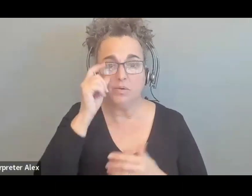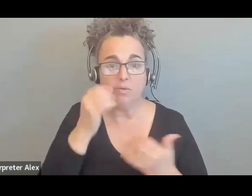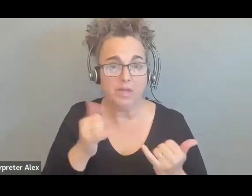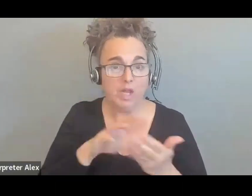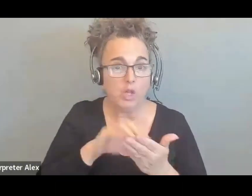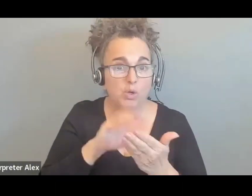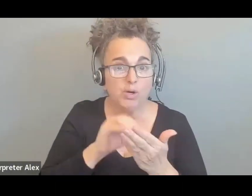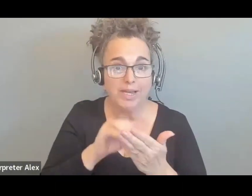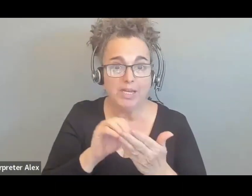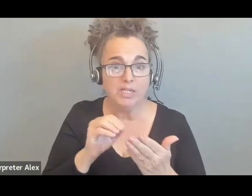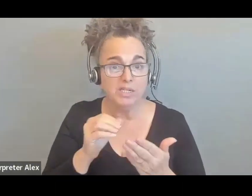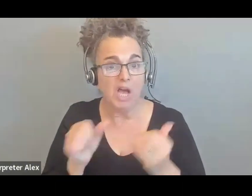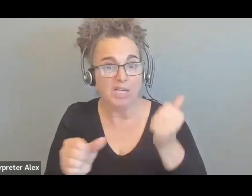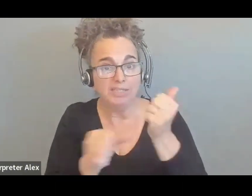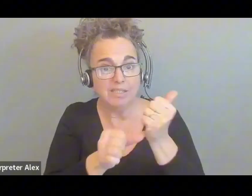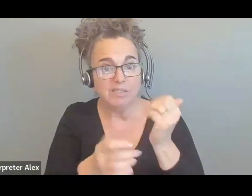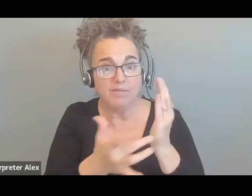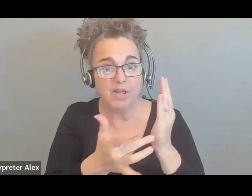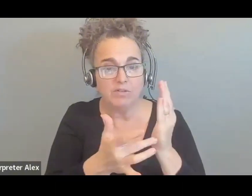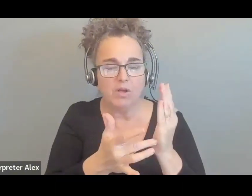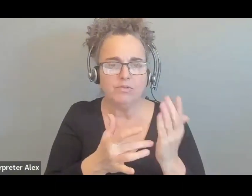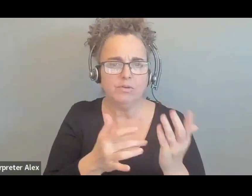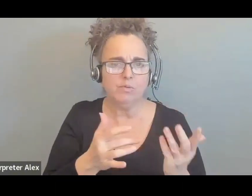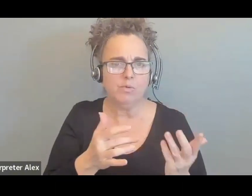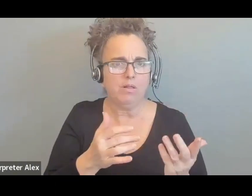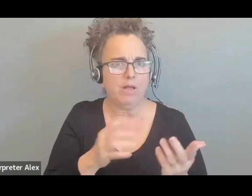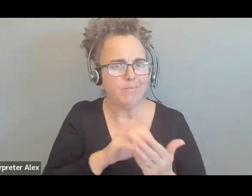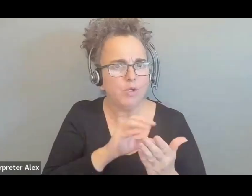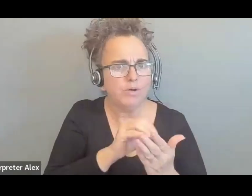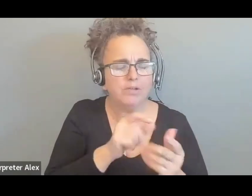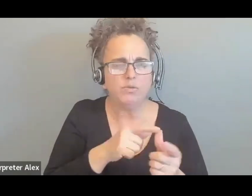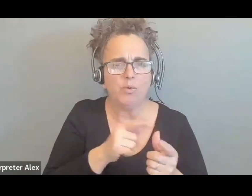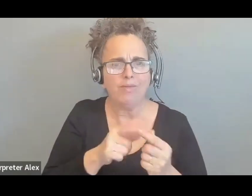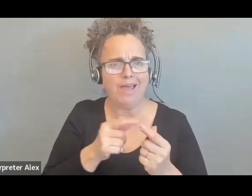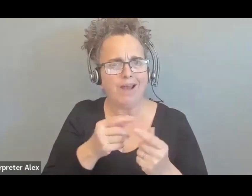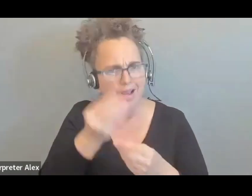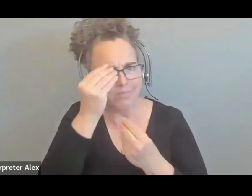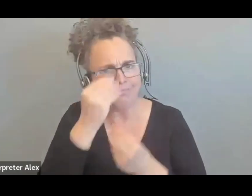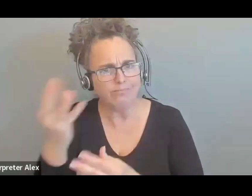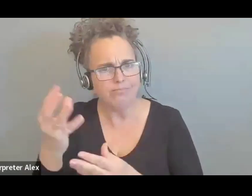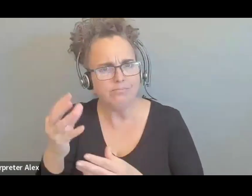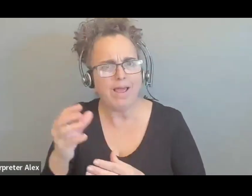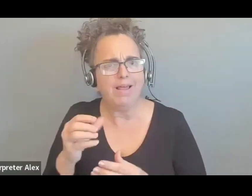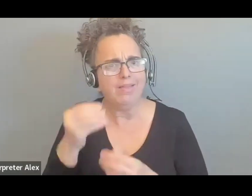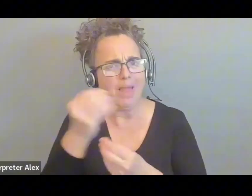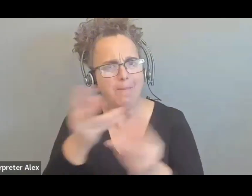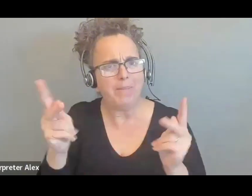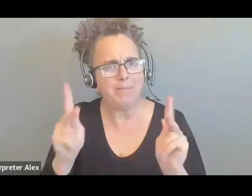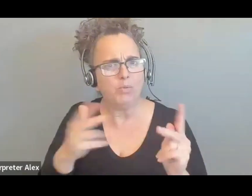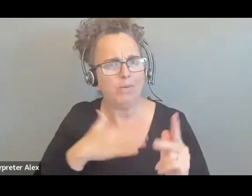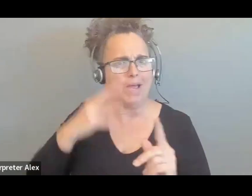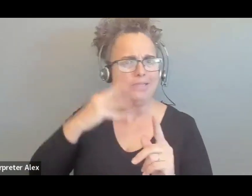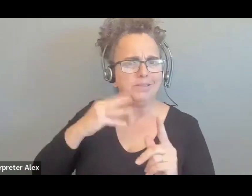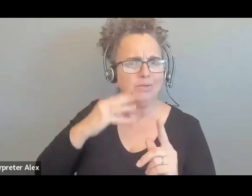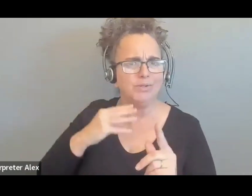navigating things like I want other people to know about it so I can feel known in that journey. So it's that